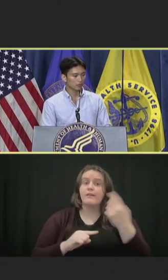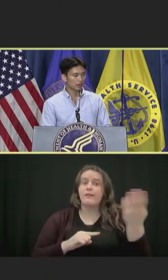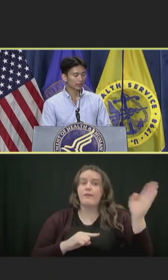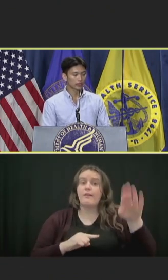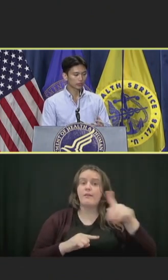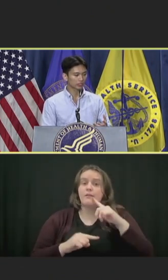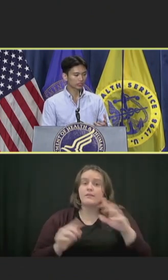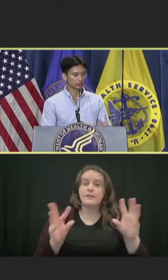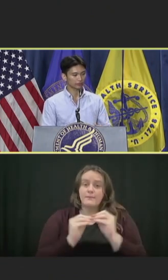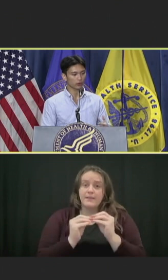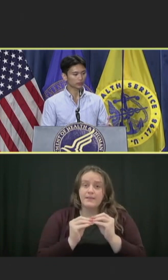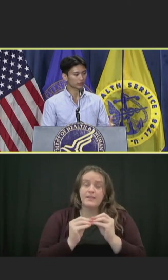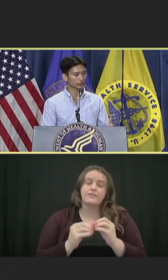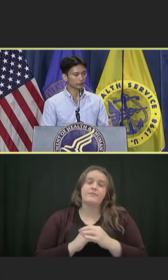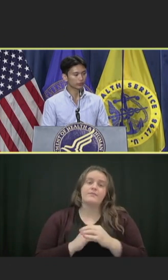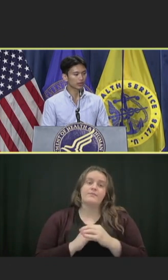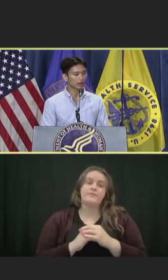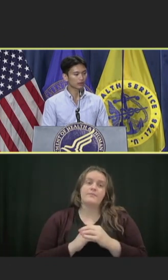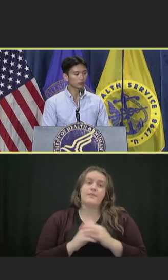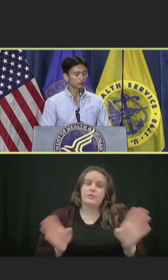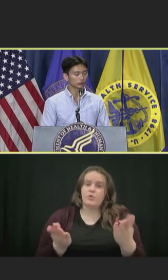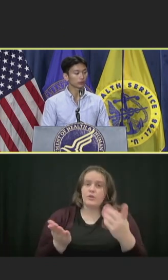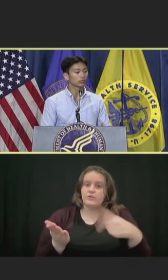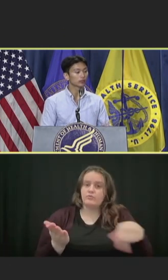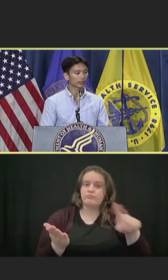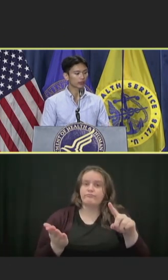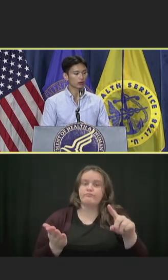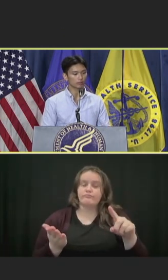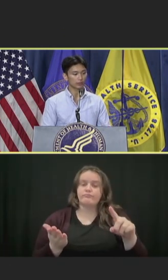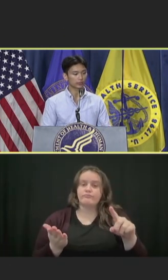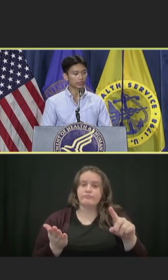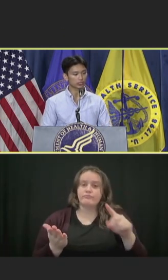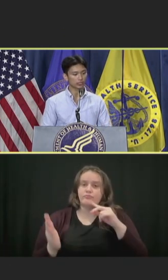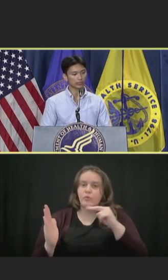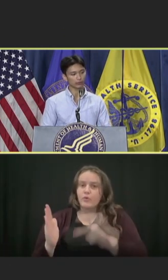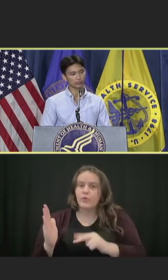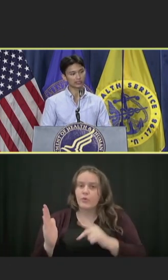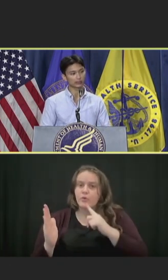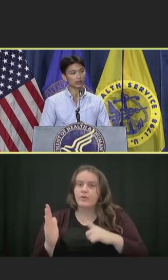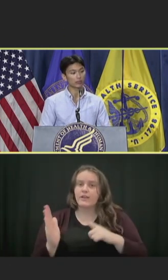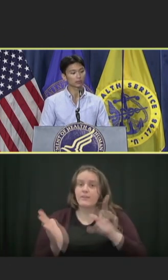I encourage folks to, you know, look at our publication that was published